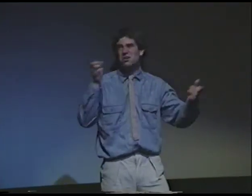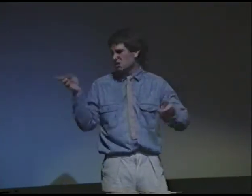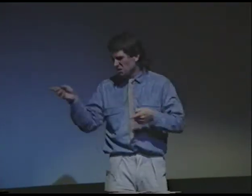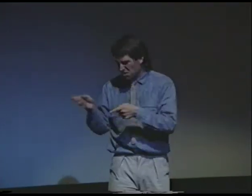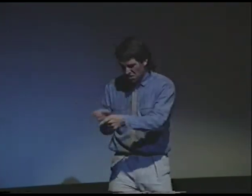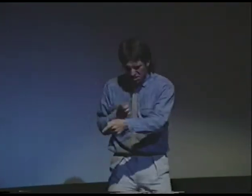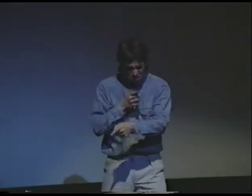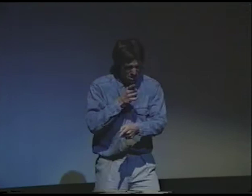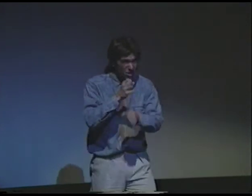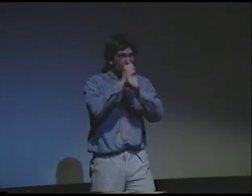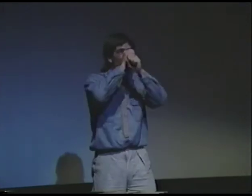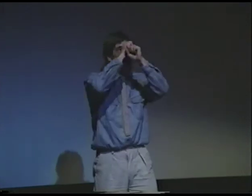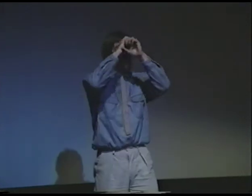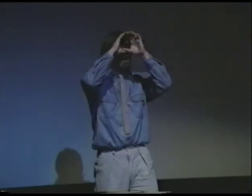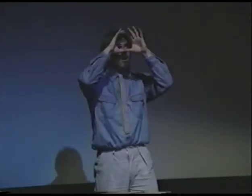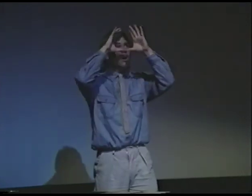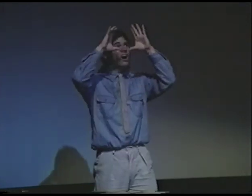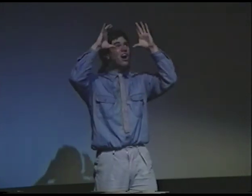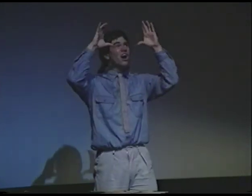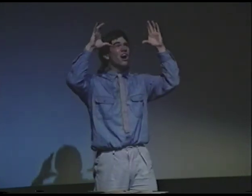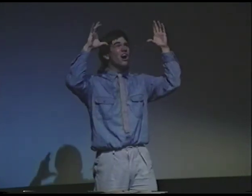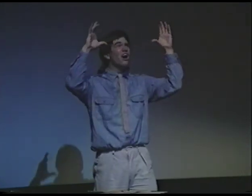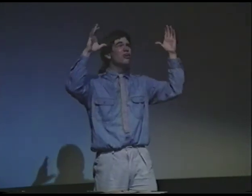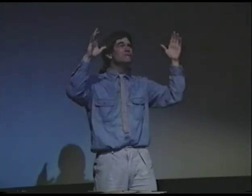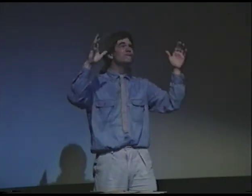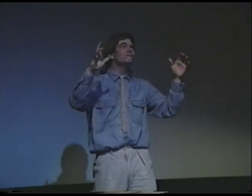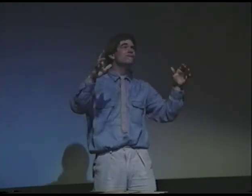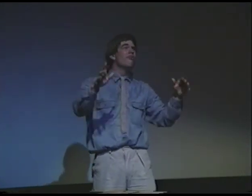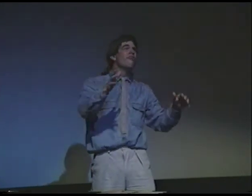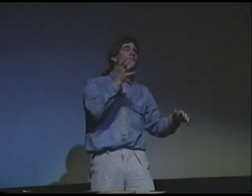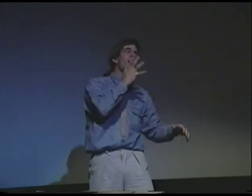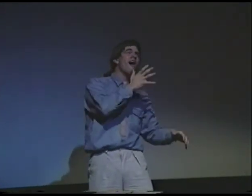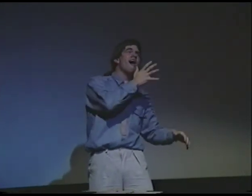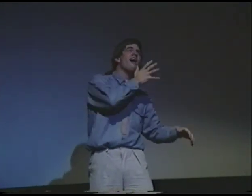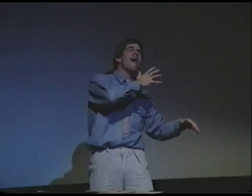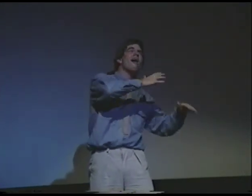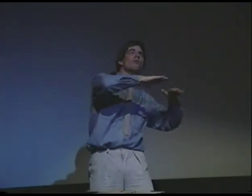And all around me, this dirt.